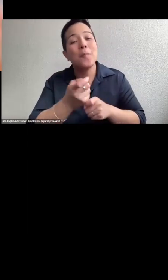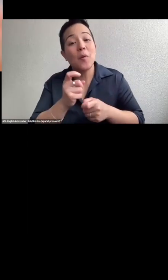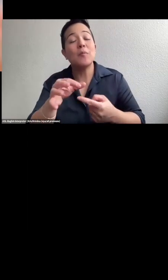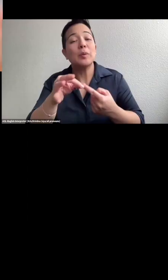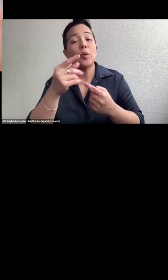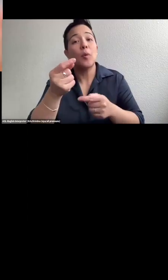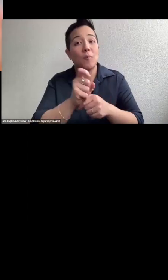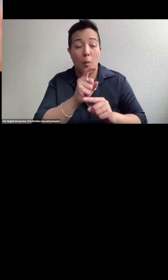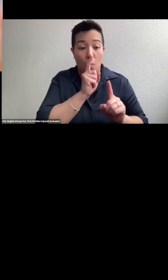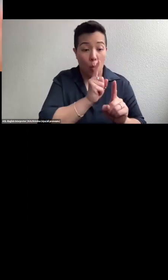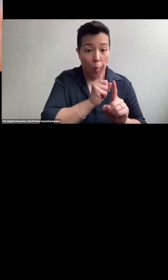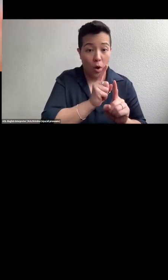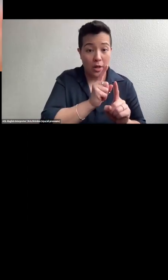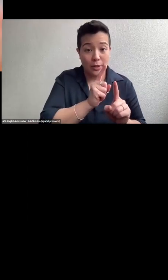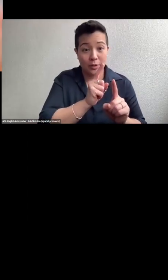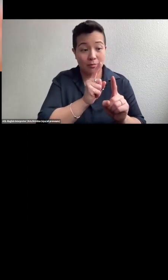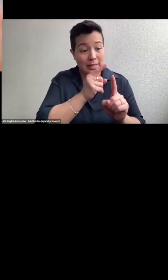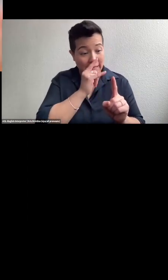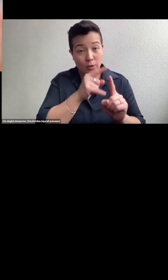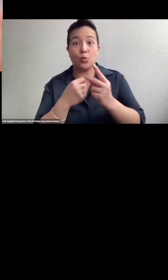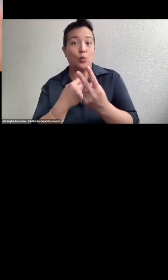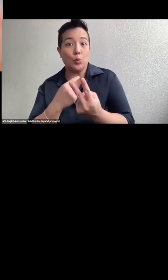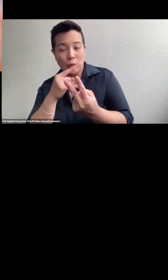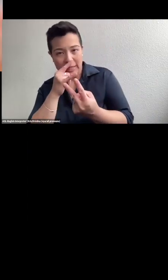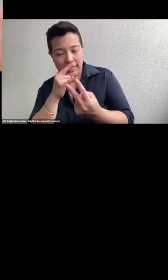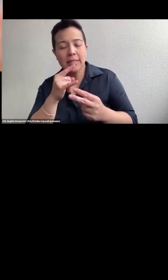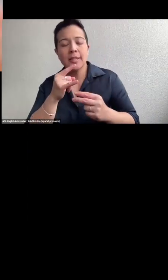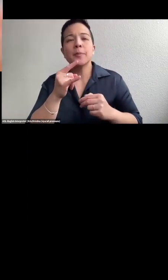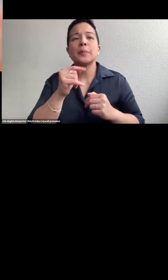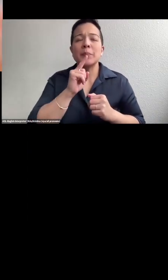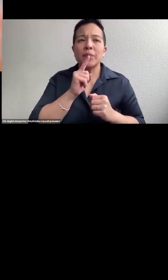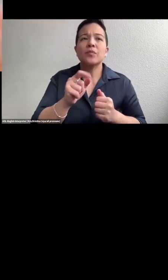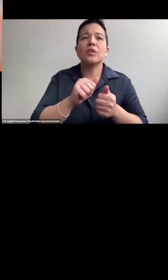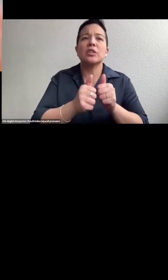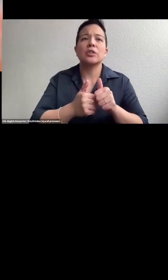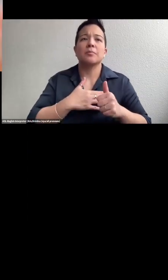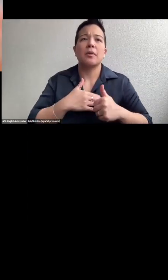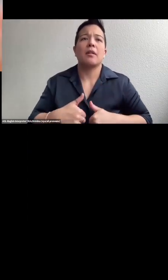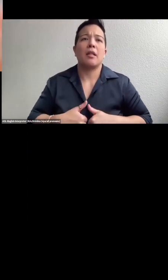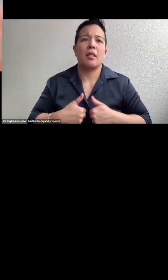from one to two um it it really changed my life as an